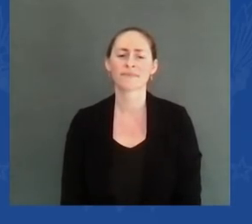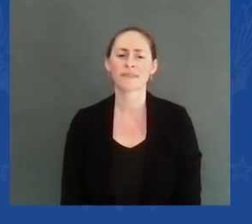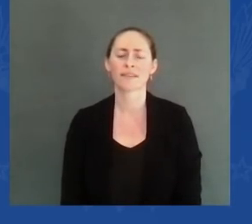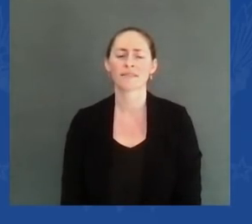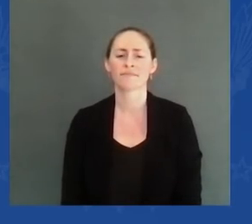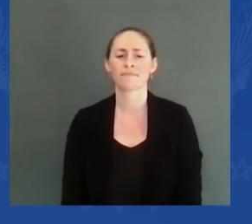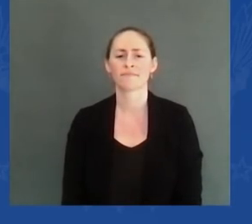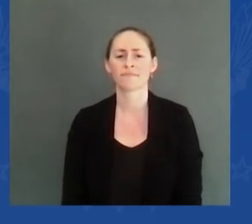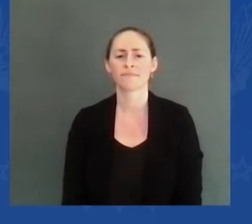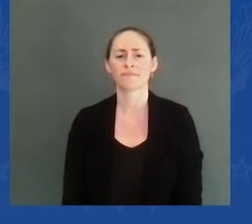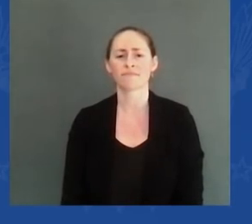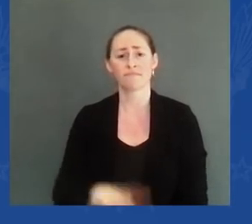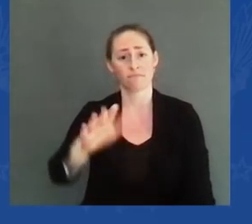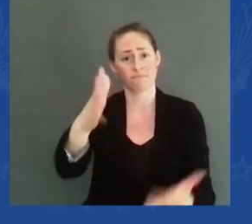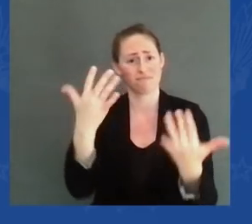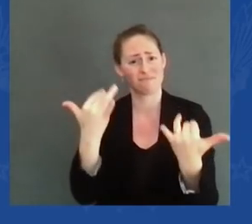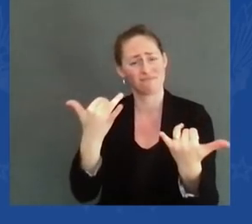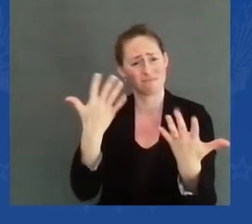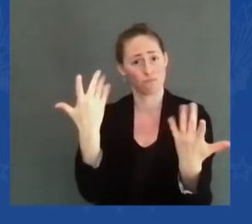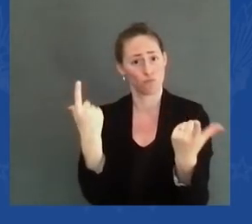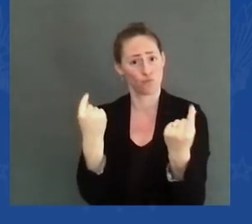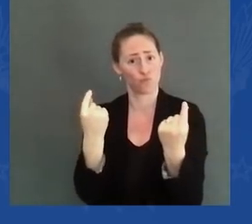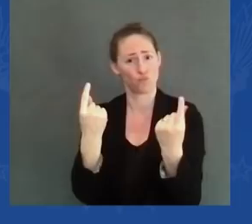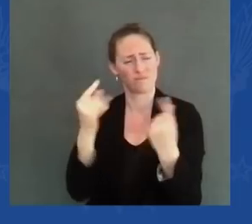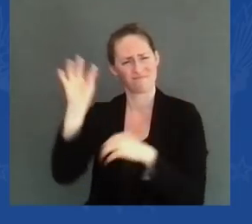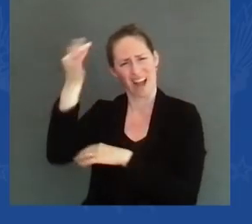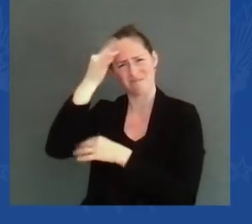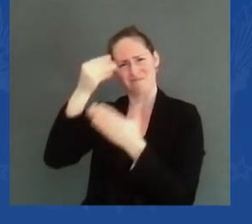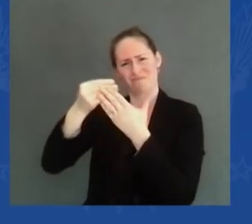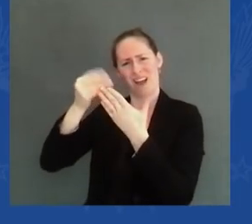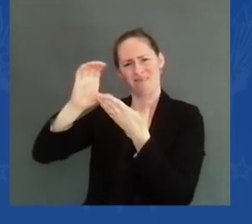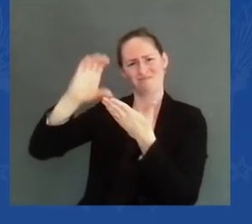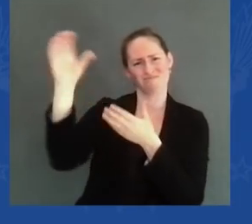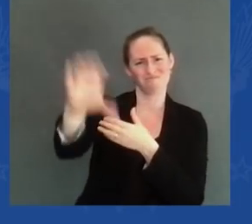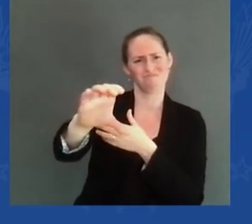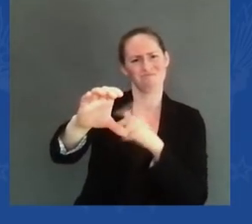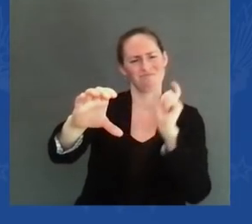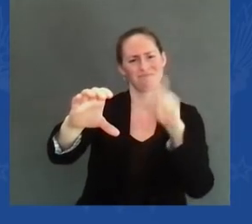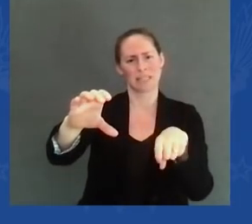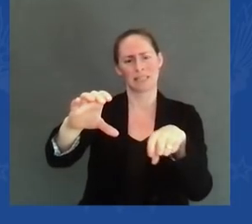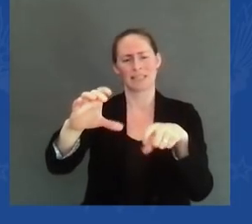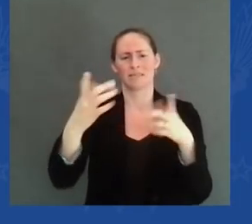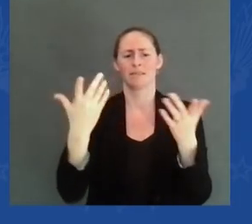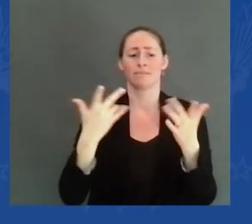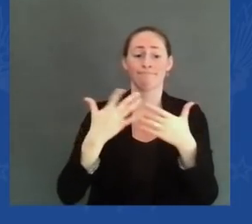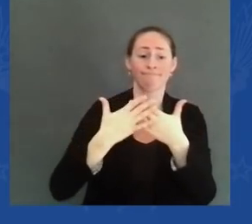and rebuild stronger and more resilience than before. And Mr. President, I thank you for heeding my call